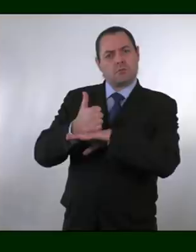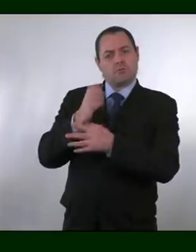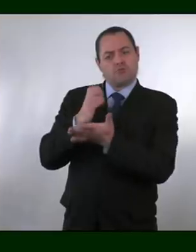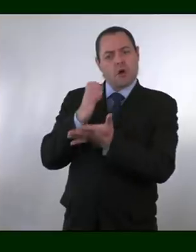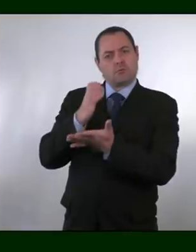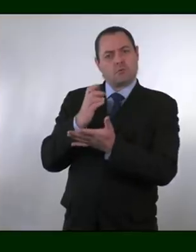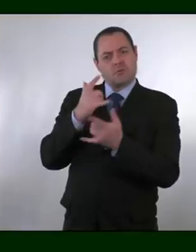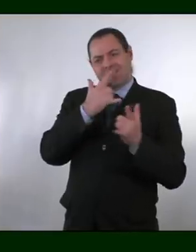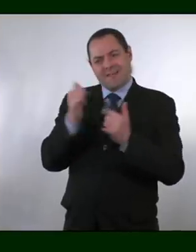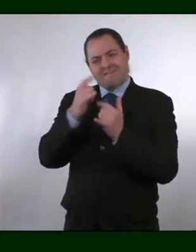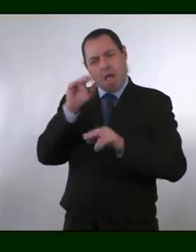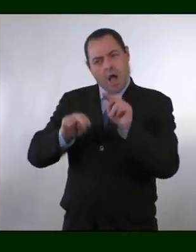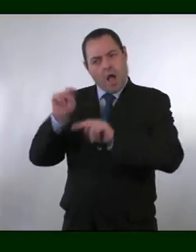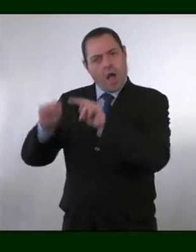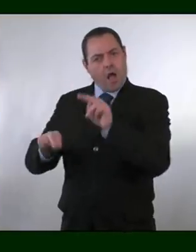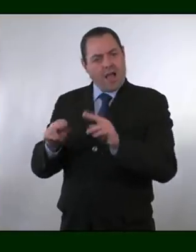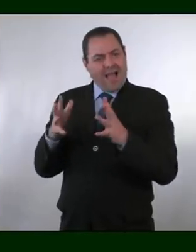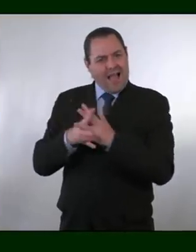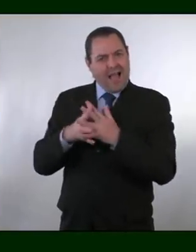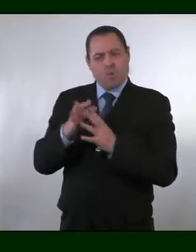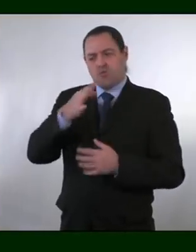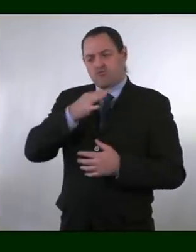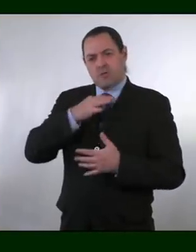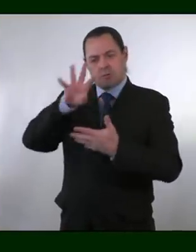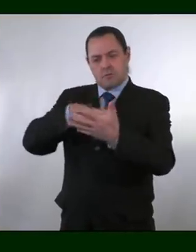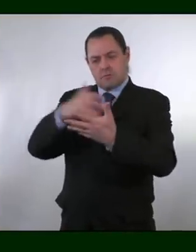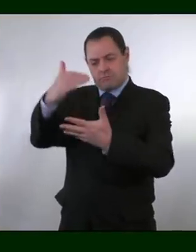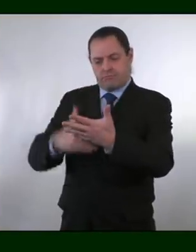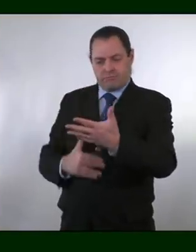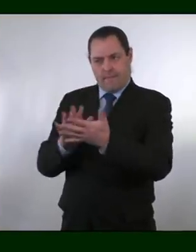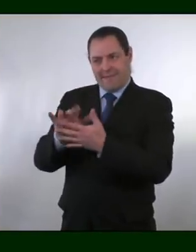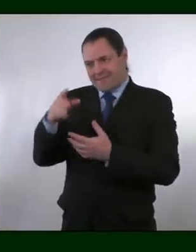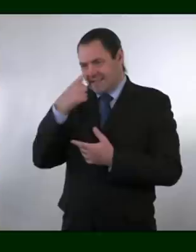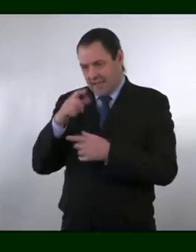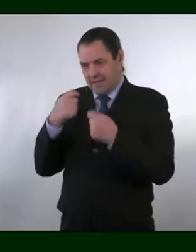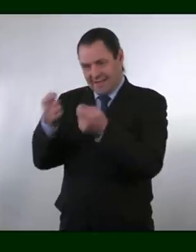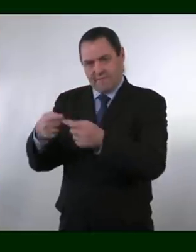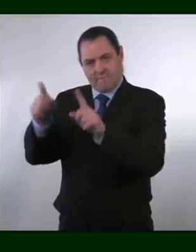the urgently needed risk prioritisation matrix, so that my constituents can move on with their lives? >>The Prime Minister